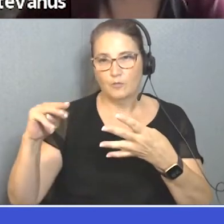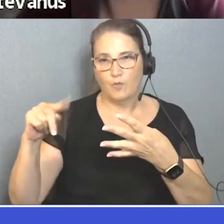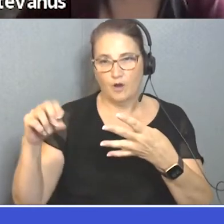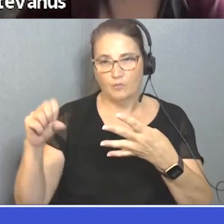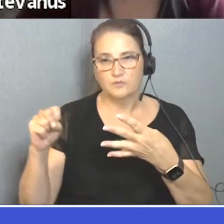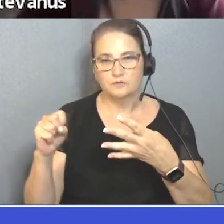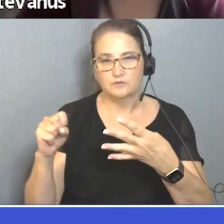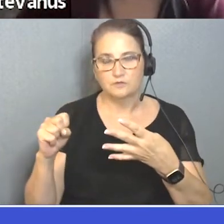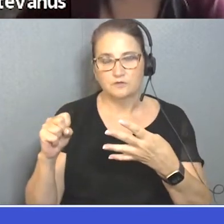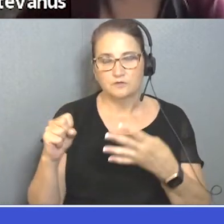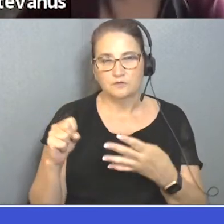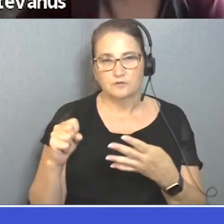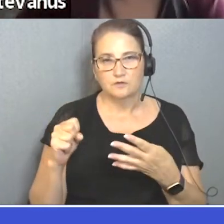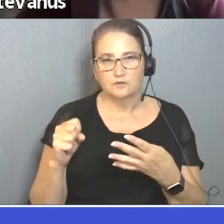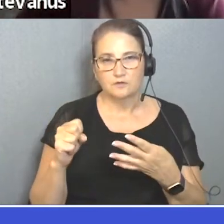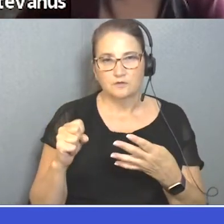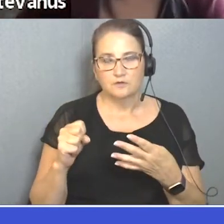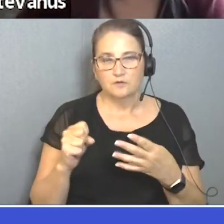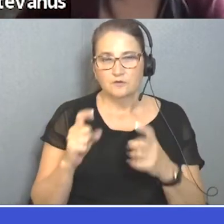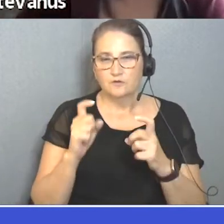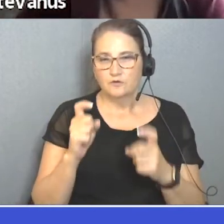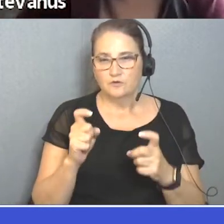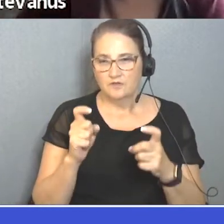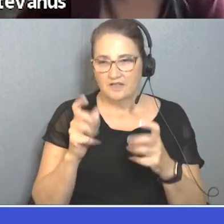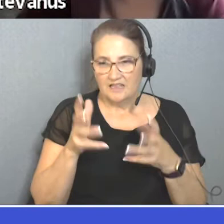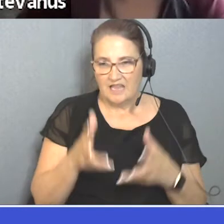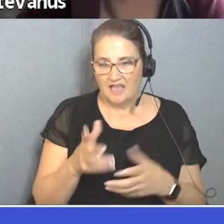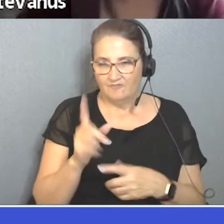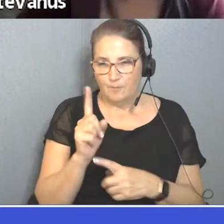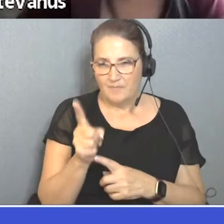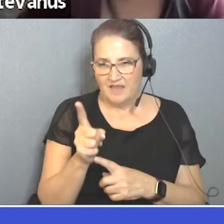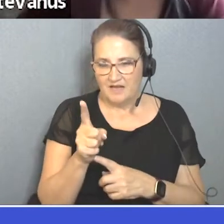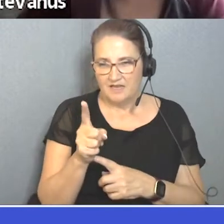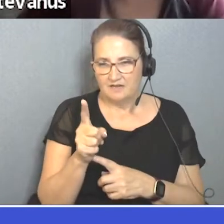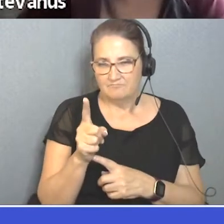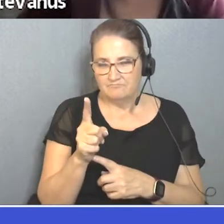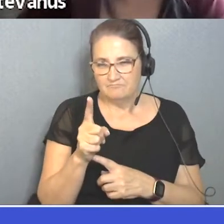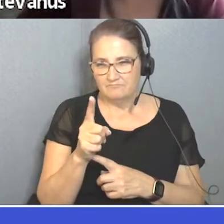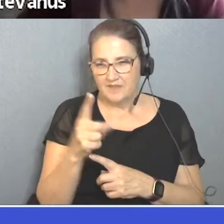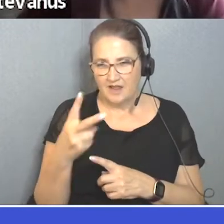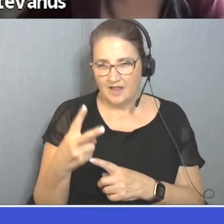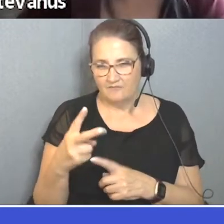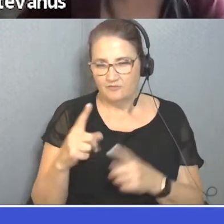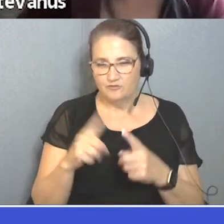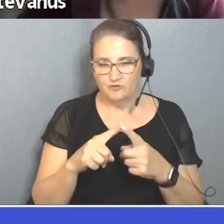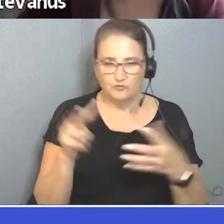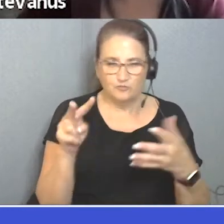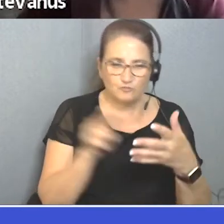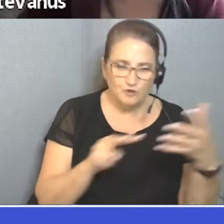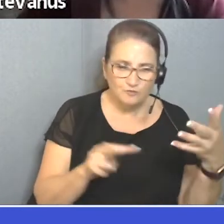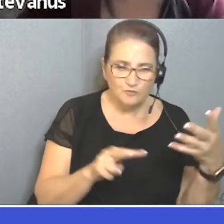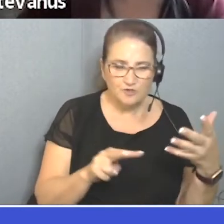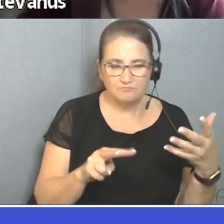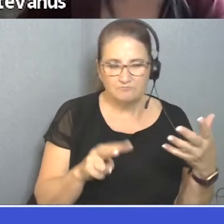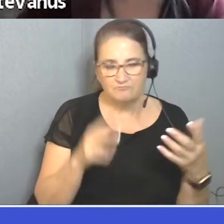prompts. About a minute and a half left or so to reflect and reread your brainstorm.